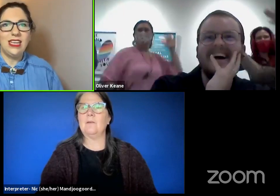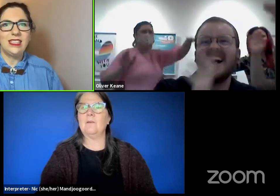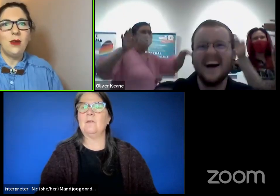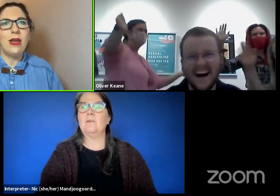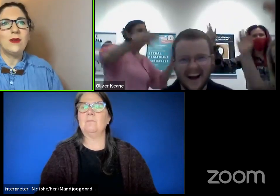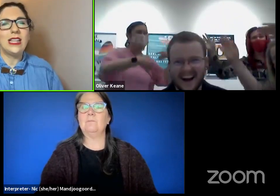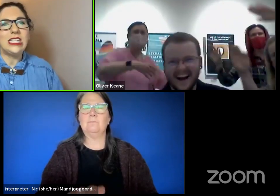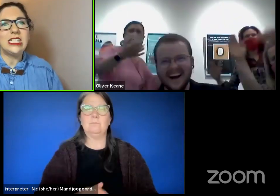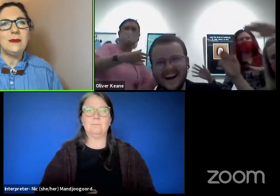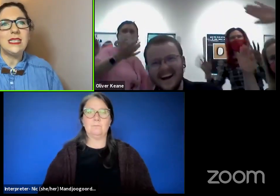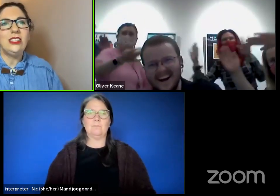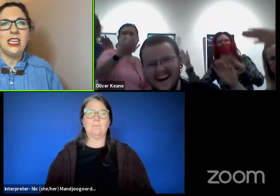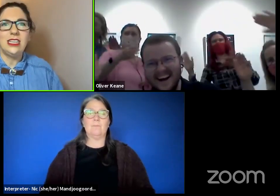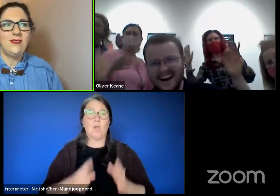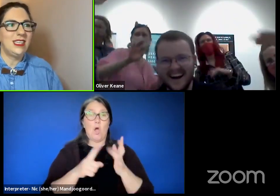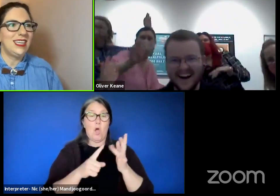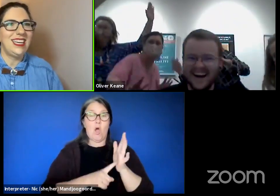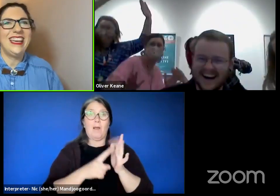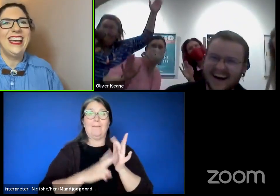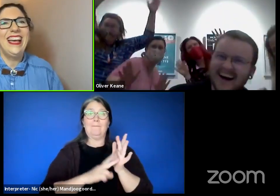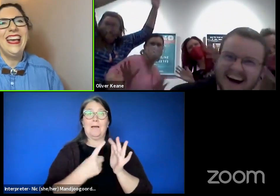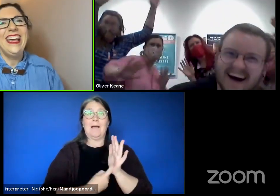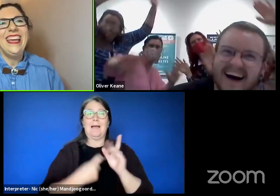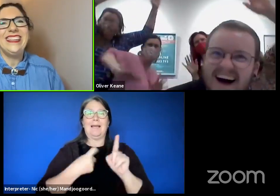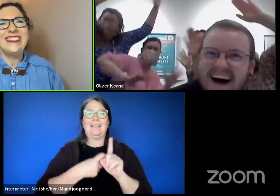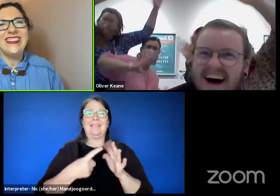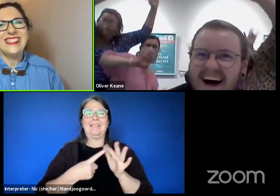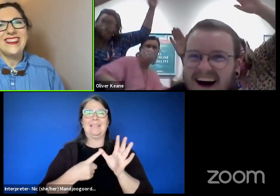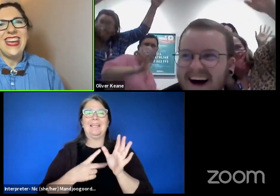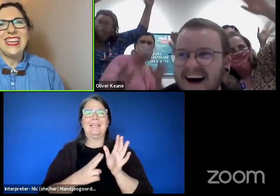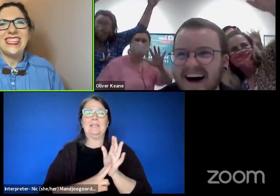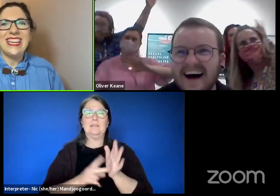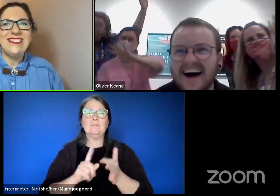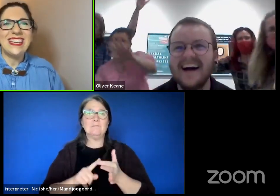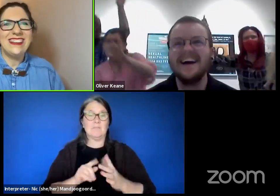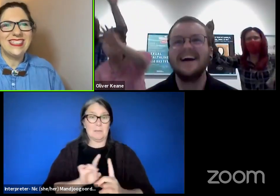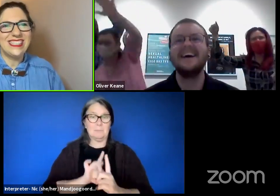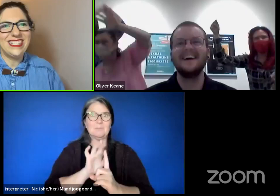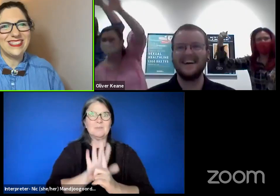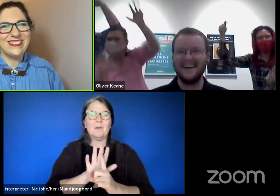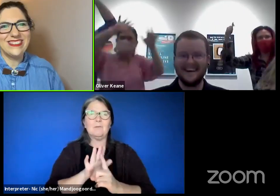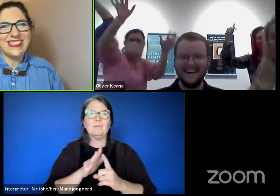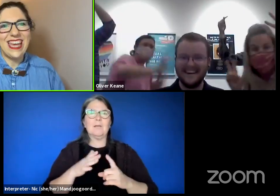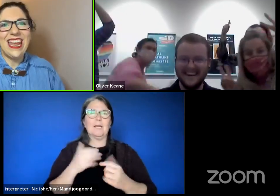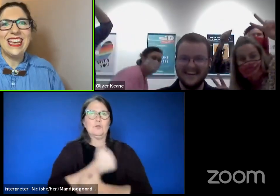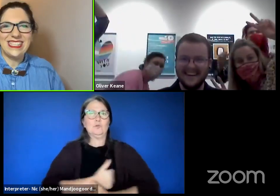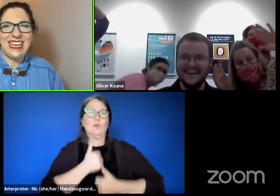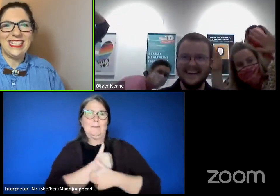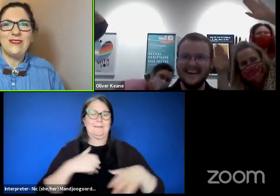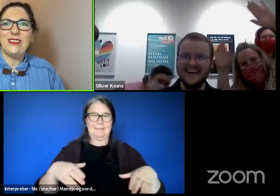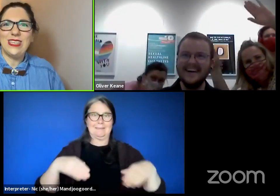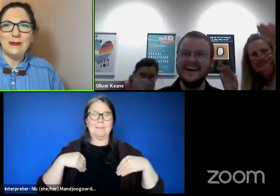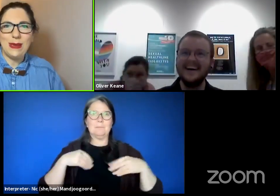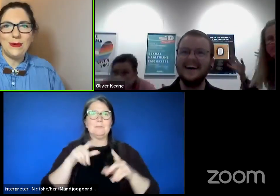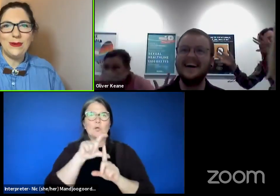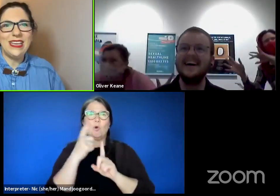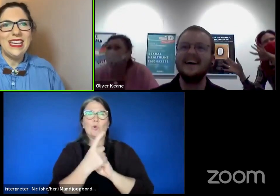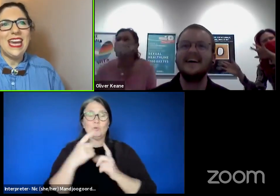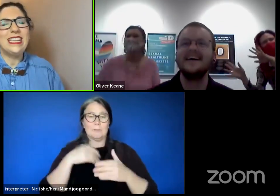with shine as a to deliver training to schools and health providers around relationships providers around relationships, and gender diversity. He enjoys creating accepting cultures